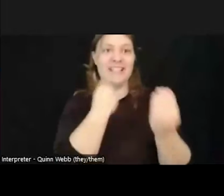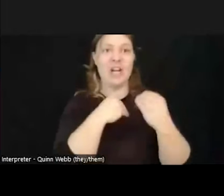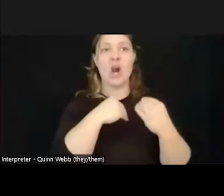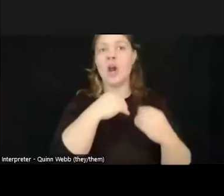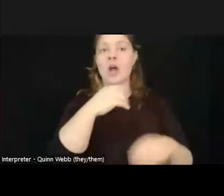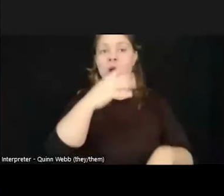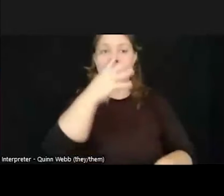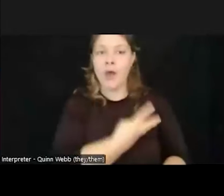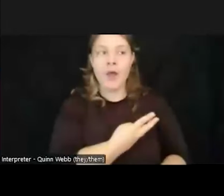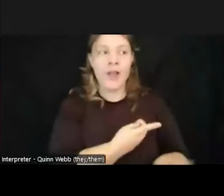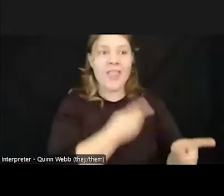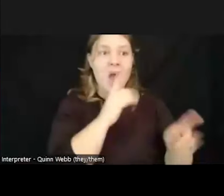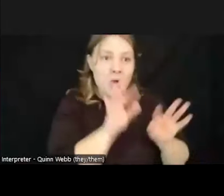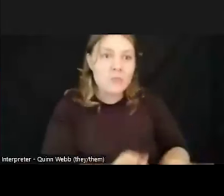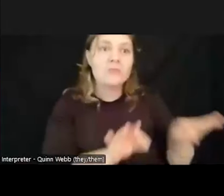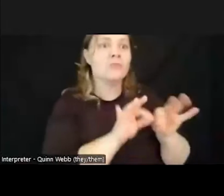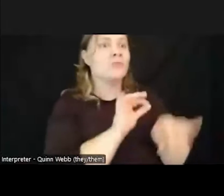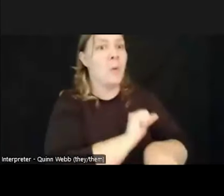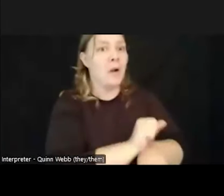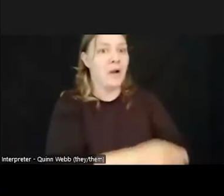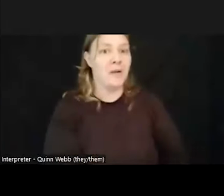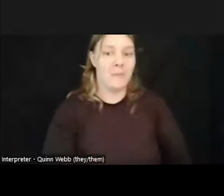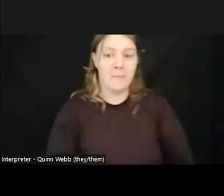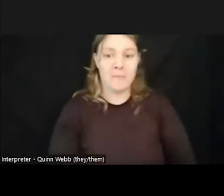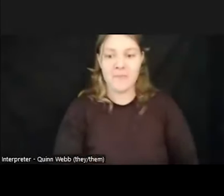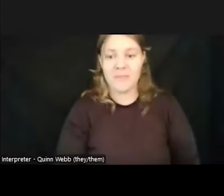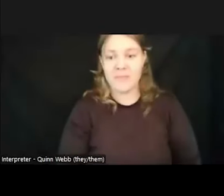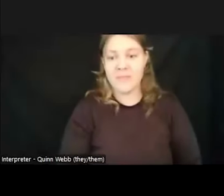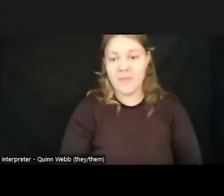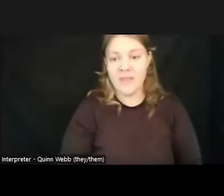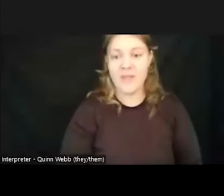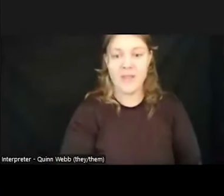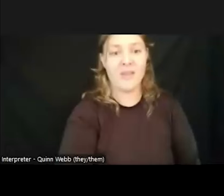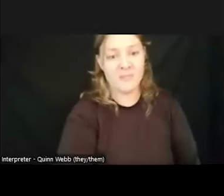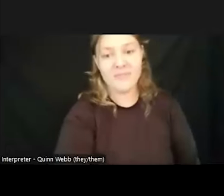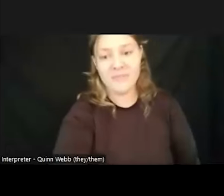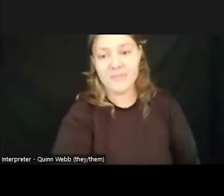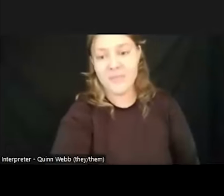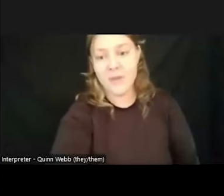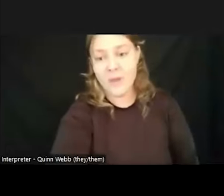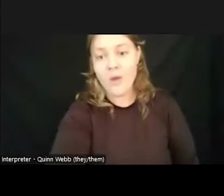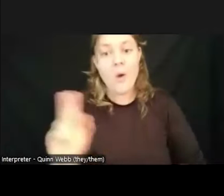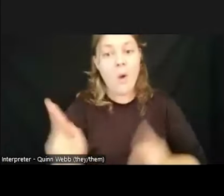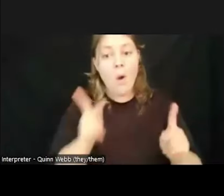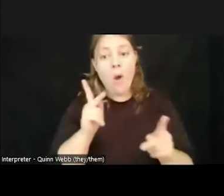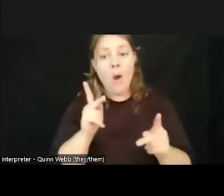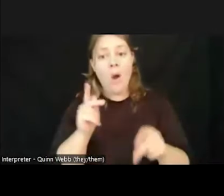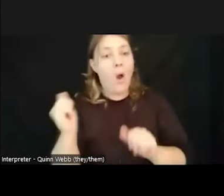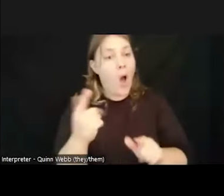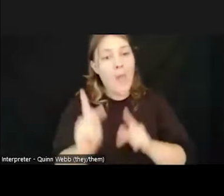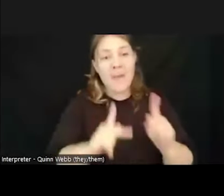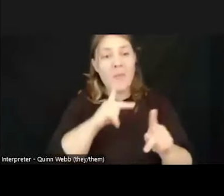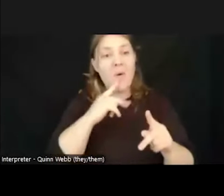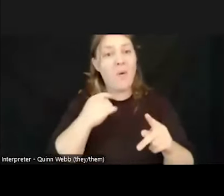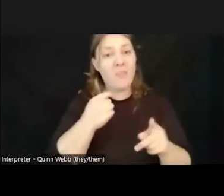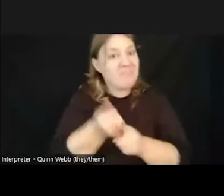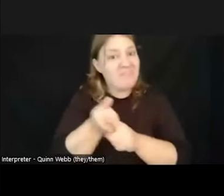work that impacts all of us um the language a the lack of language access culturally responsive